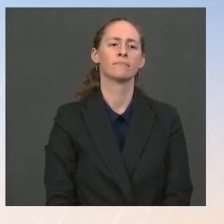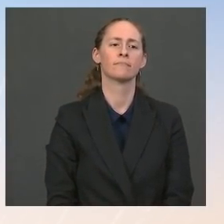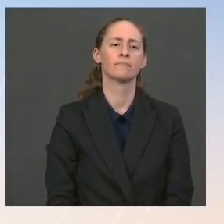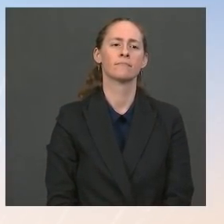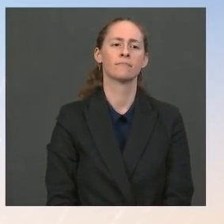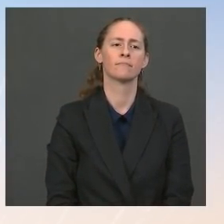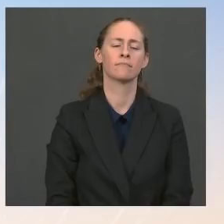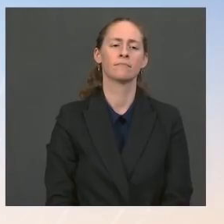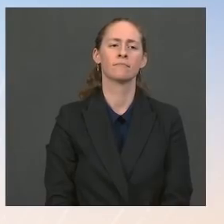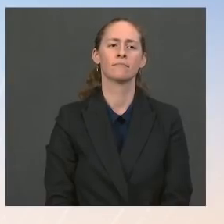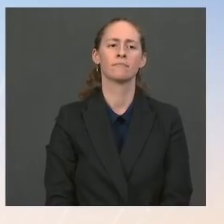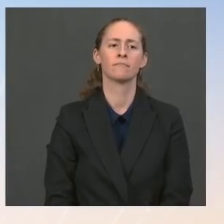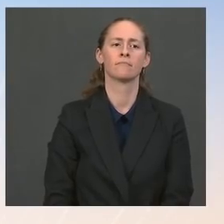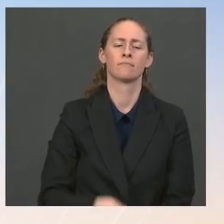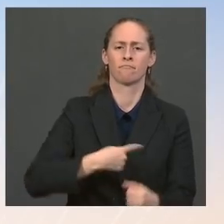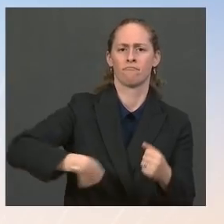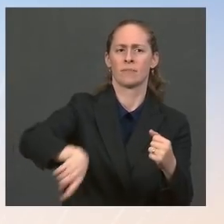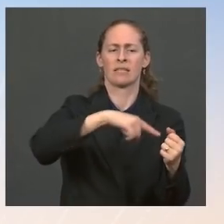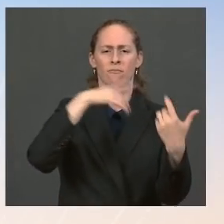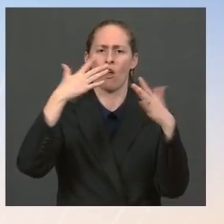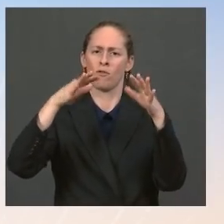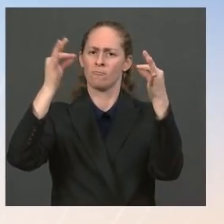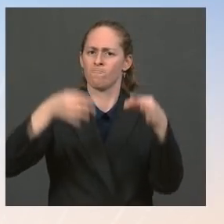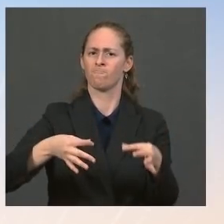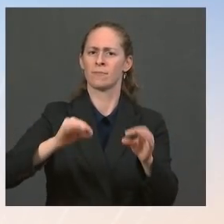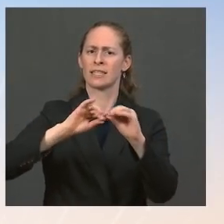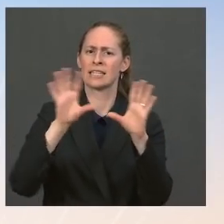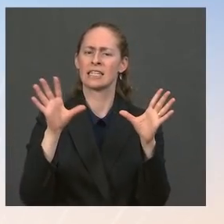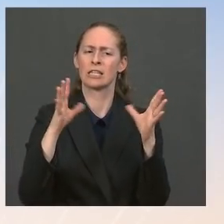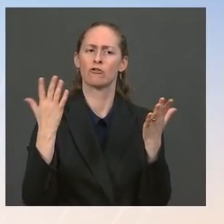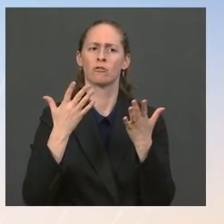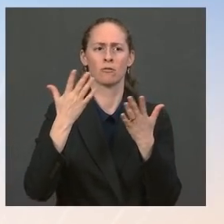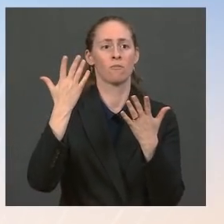we determine the standards to apply